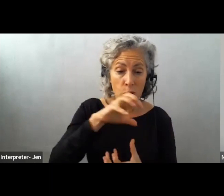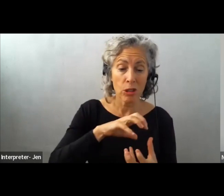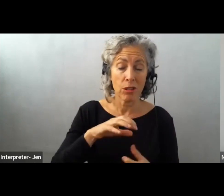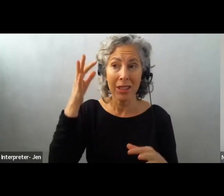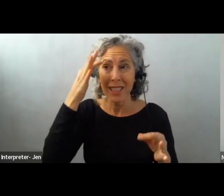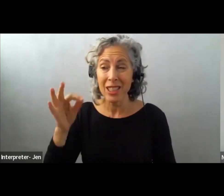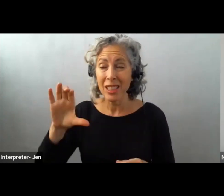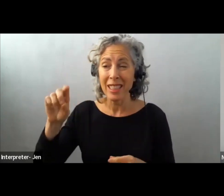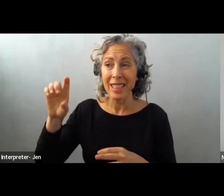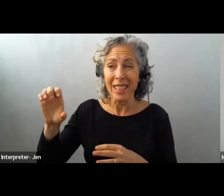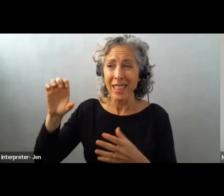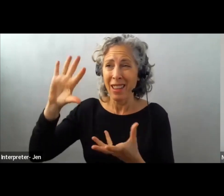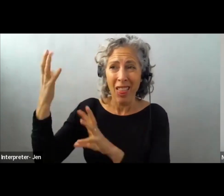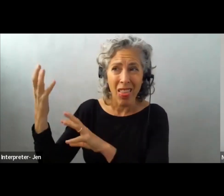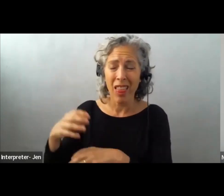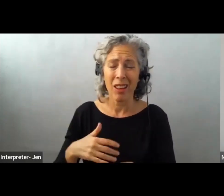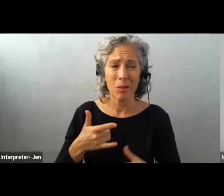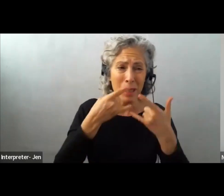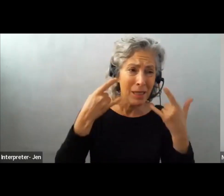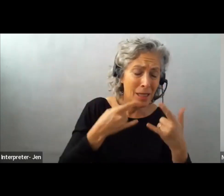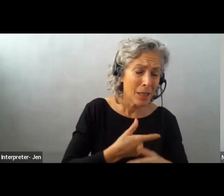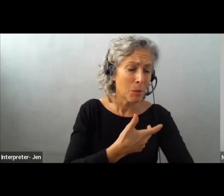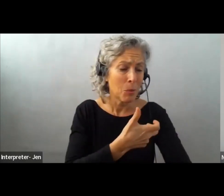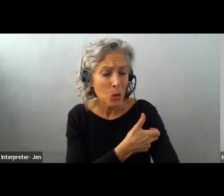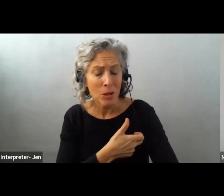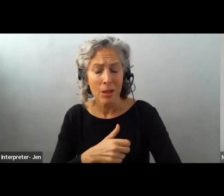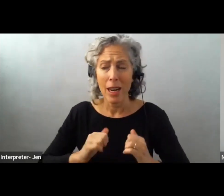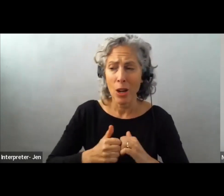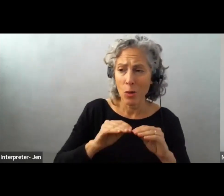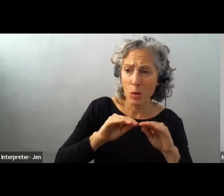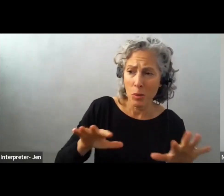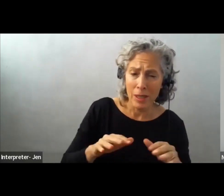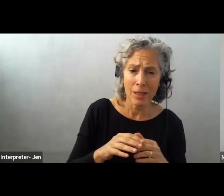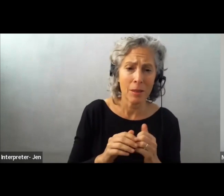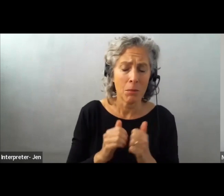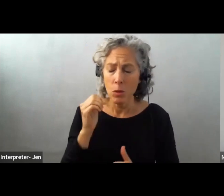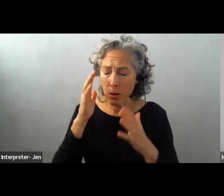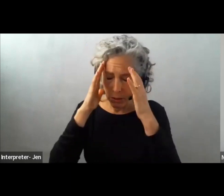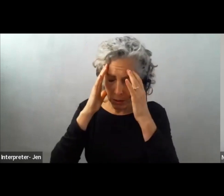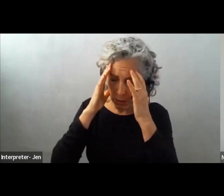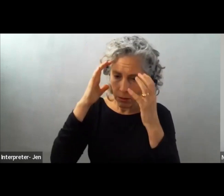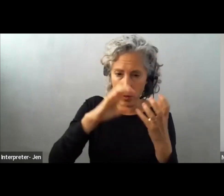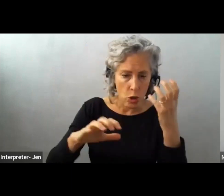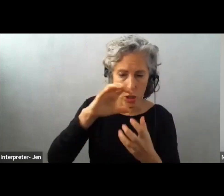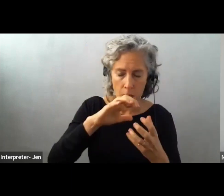in charge on things like masking boosters, how the virus spreads have been the most mind boggling unpredictability of the World